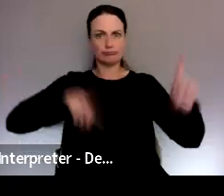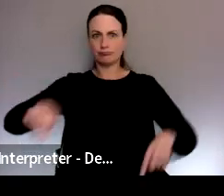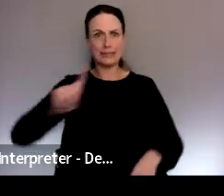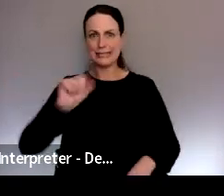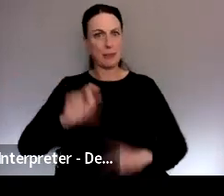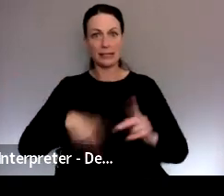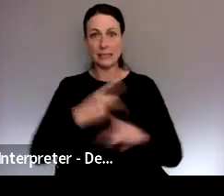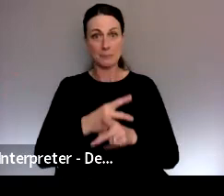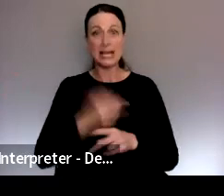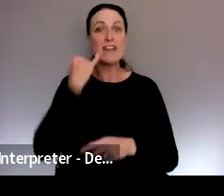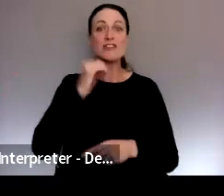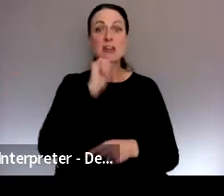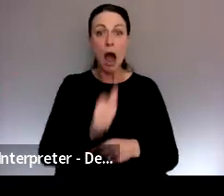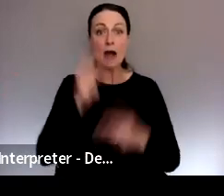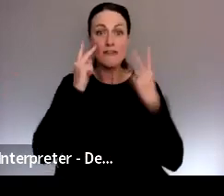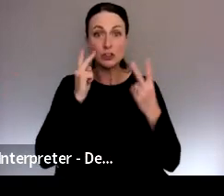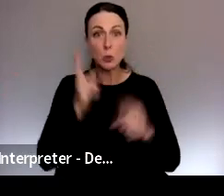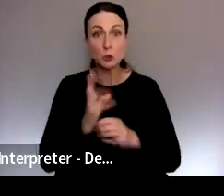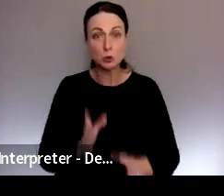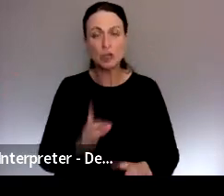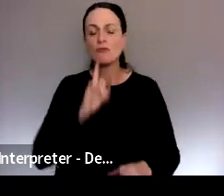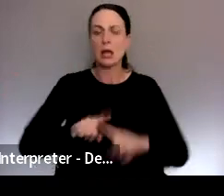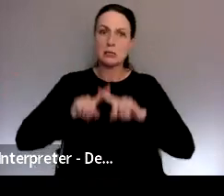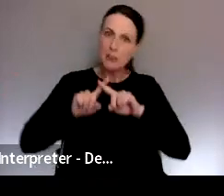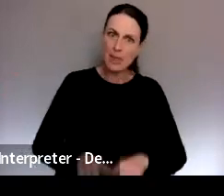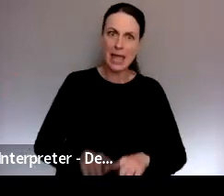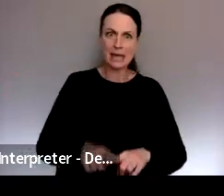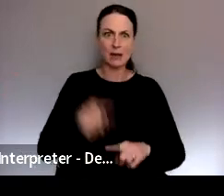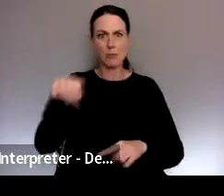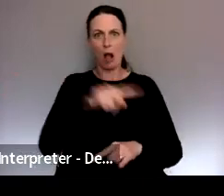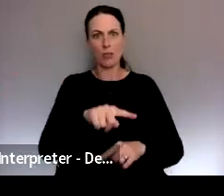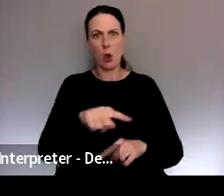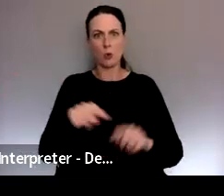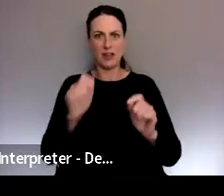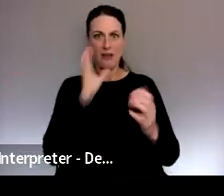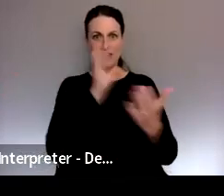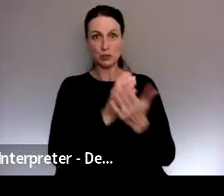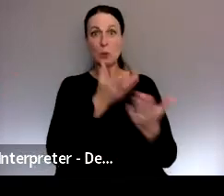and help people who are non-visual users really depend upon those visuals being there,